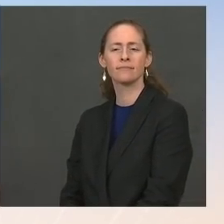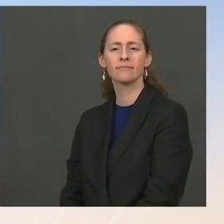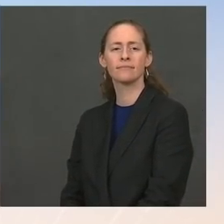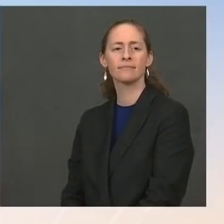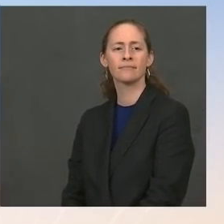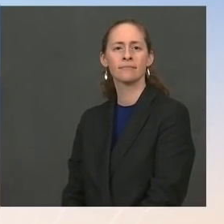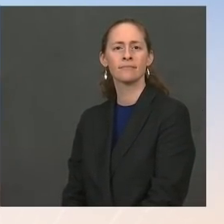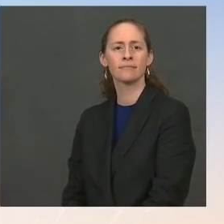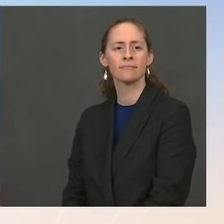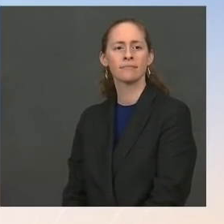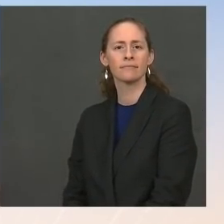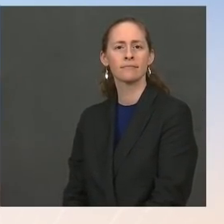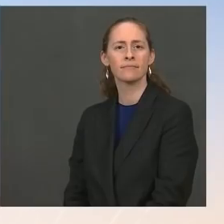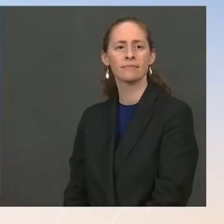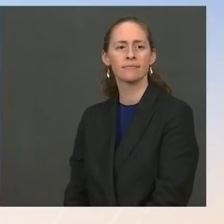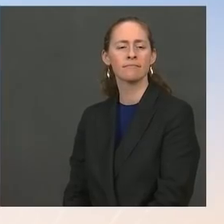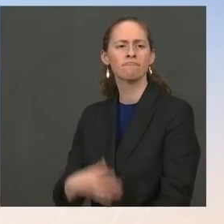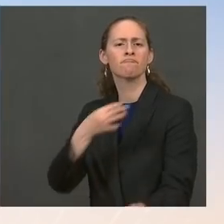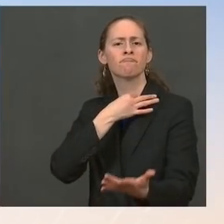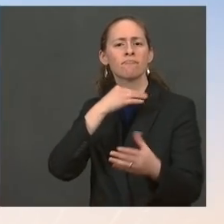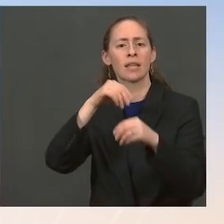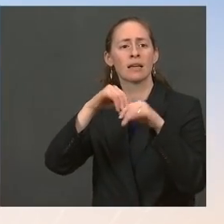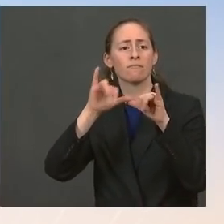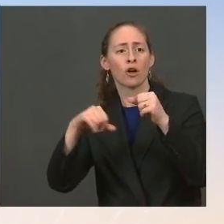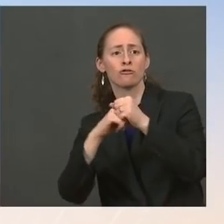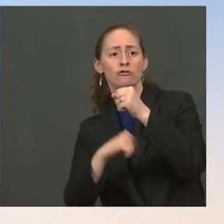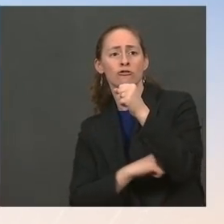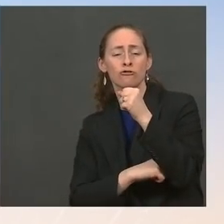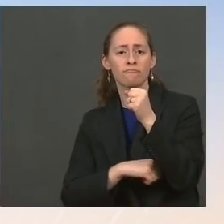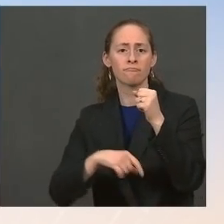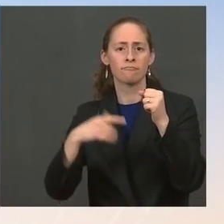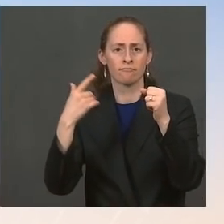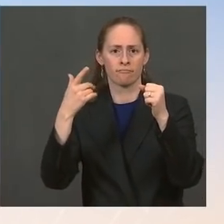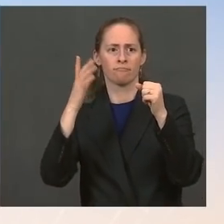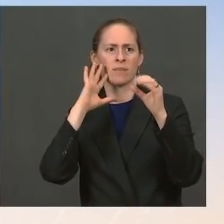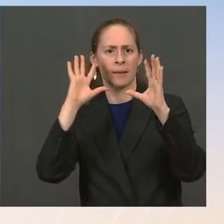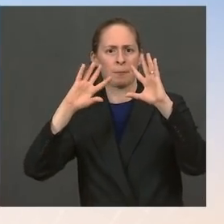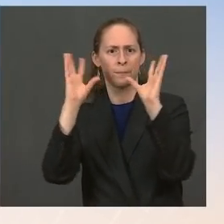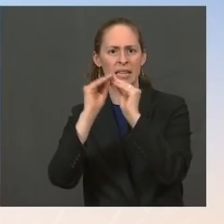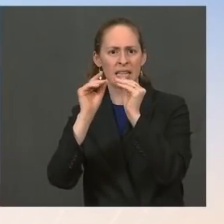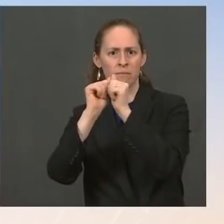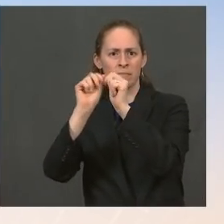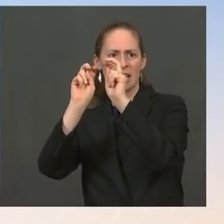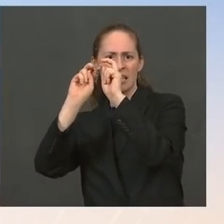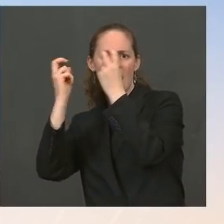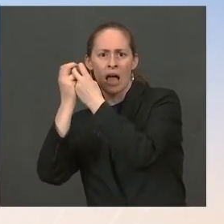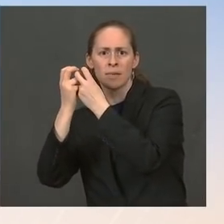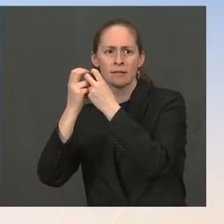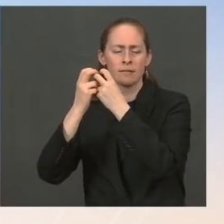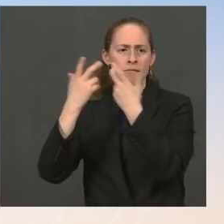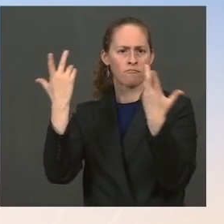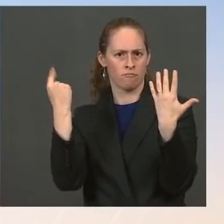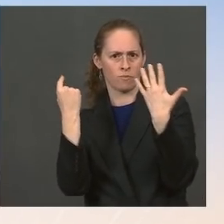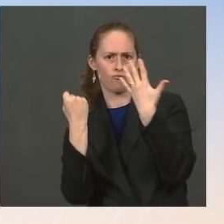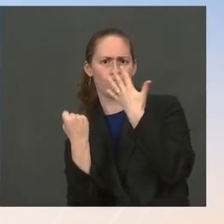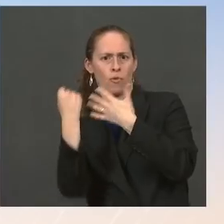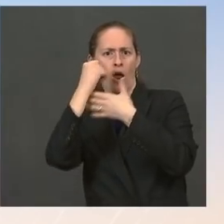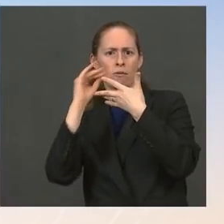Can you provide any additional details about what they were discussing, sort of what their priorities are, any additional info on that meeting? Ms. Psaki: Well, I can tell you